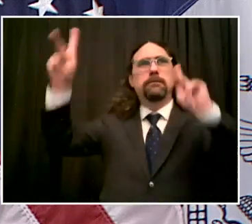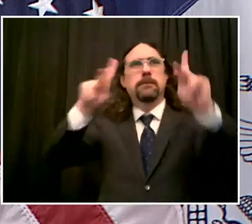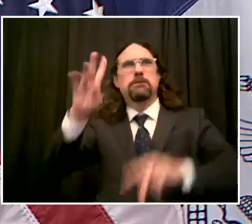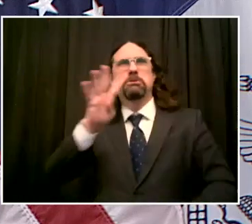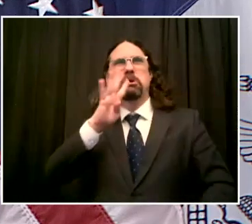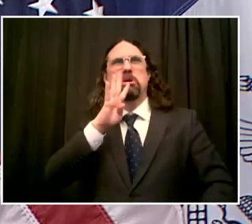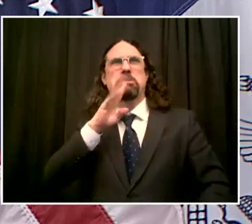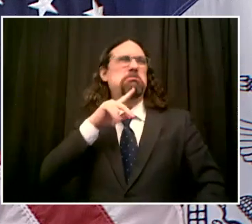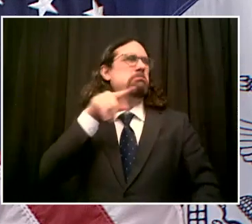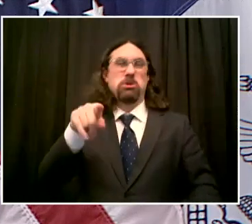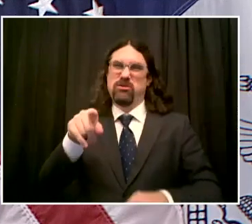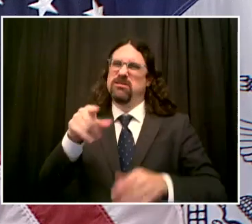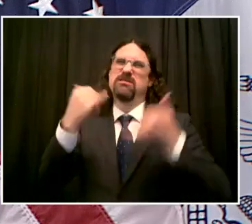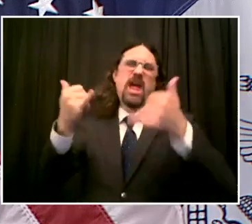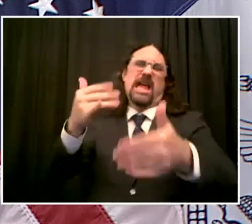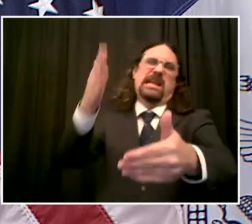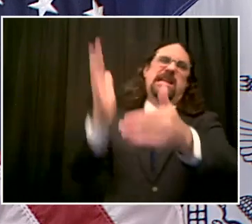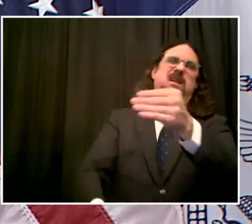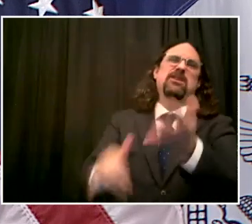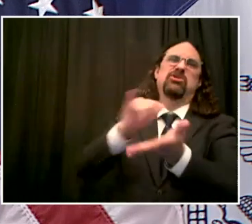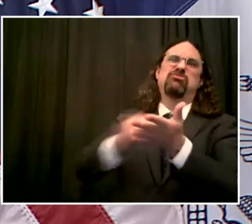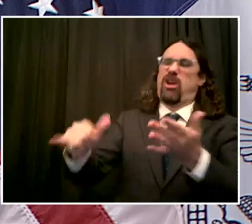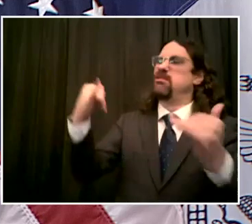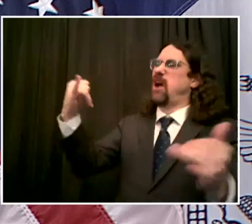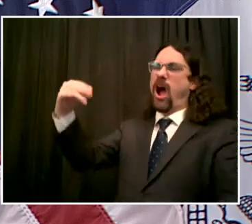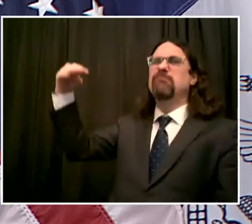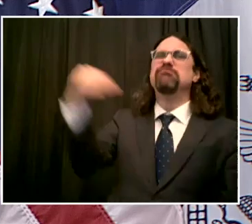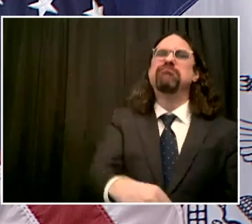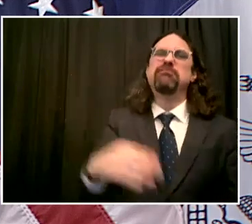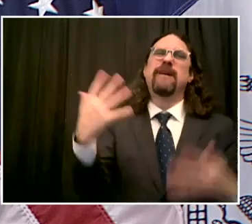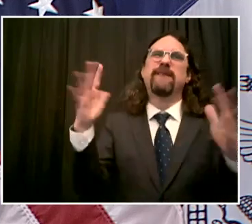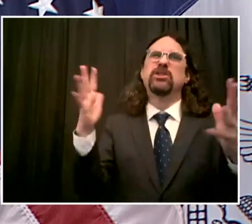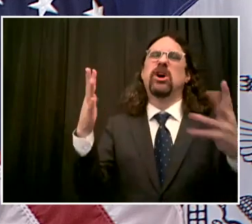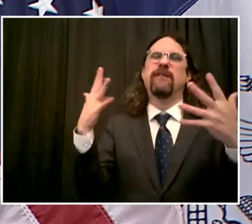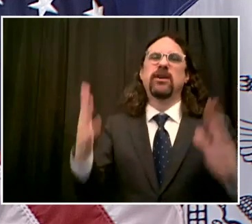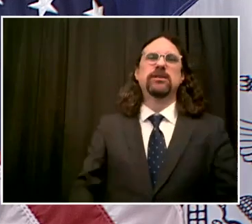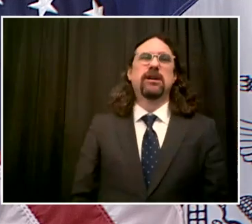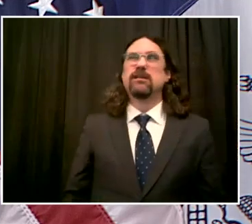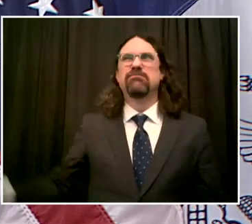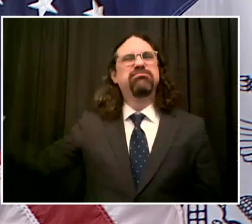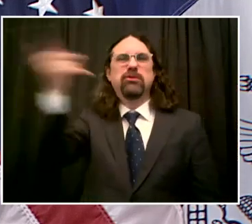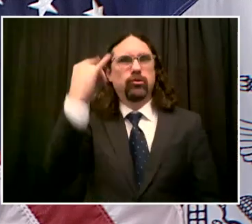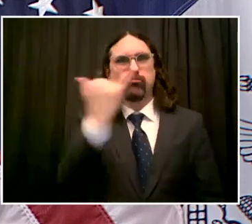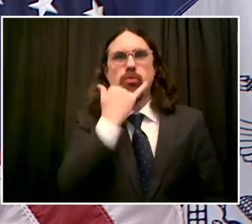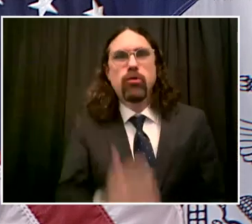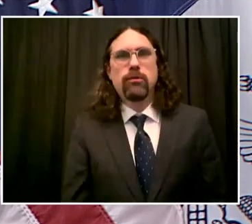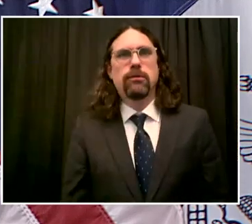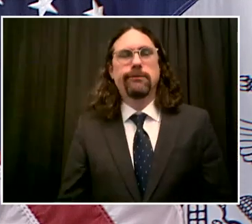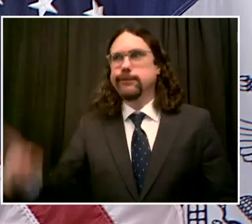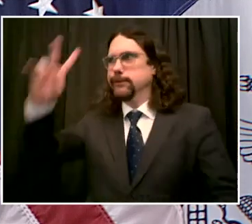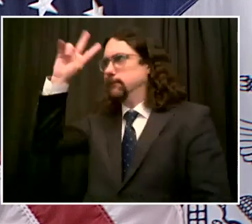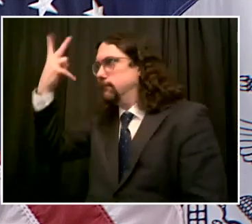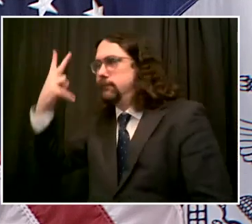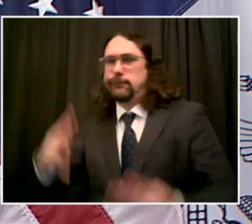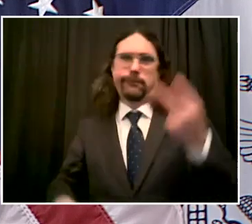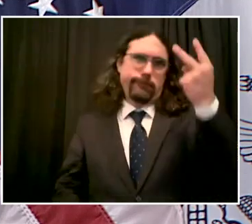THING THROUGH ALL THOSCE RIS SI AND SAID IT WAS DONE FOR NEW YORK CITY. AND EVERY SINGLE ONE OF THOSE CRITICS